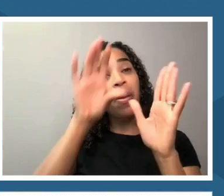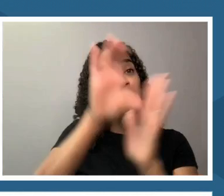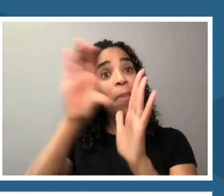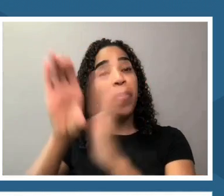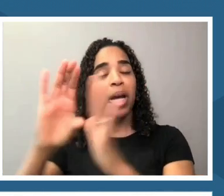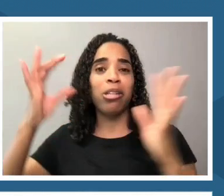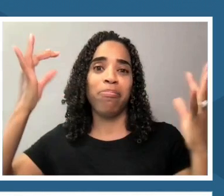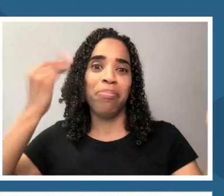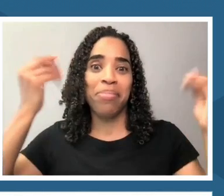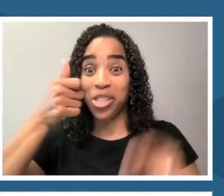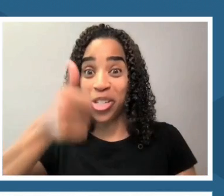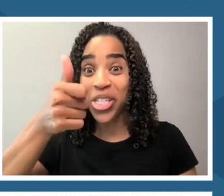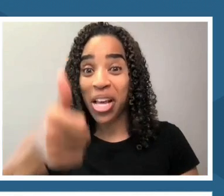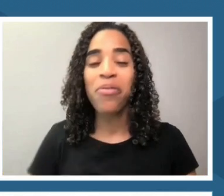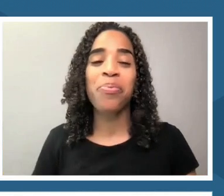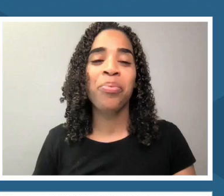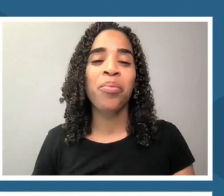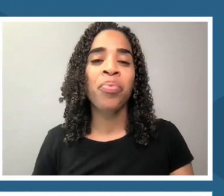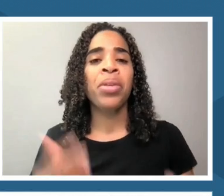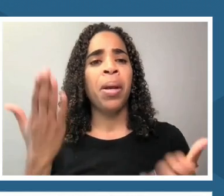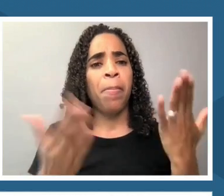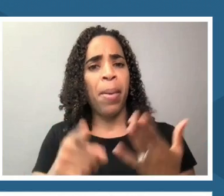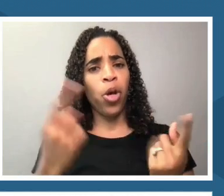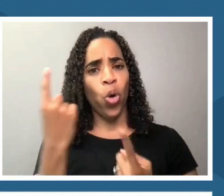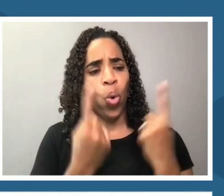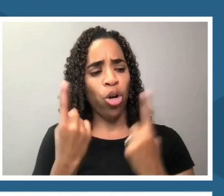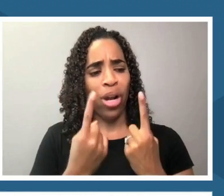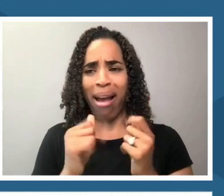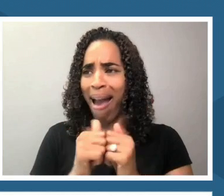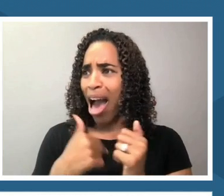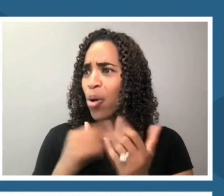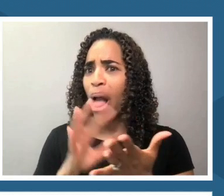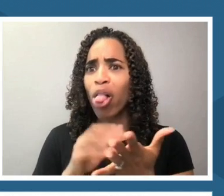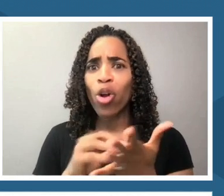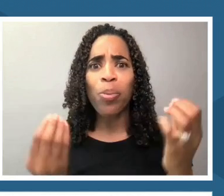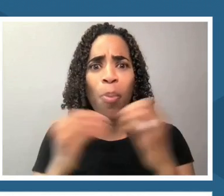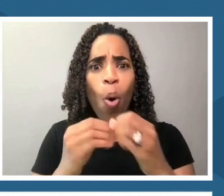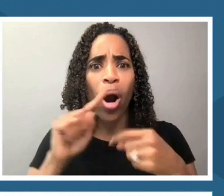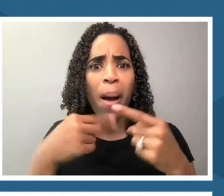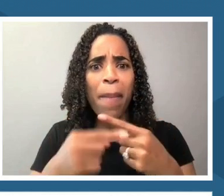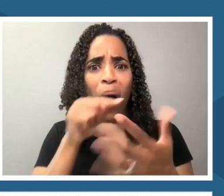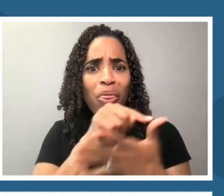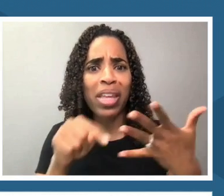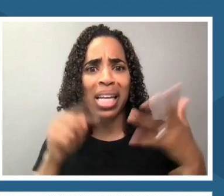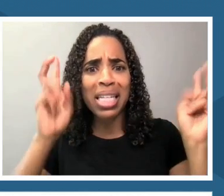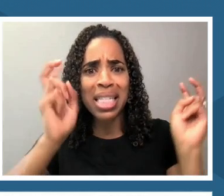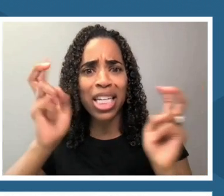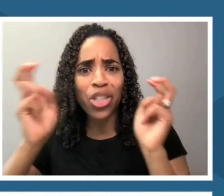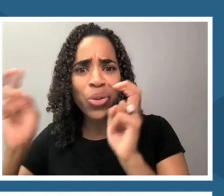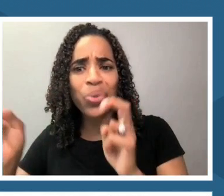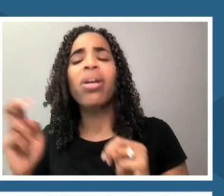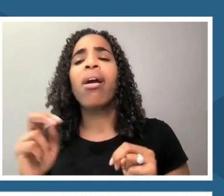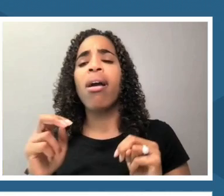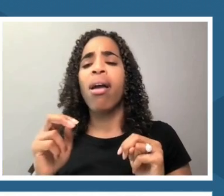might be wondering how you can learn more about these issues or how you might be able to implement some of these and